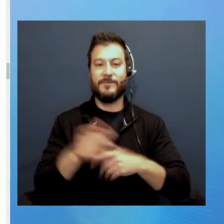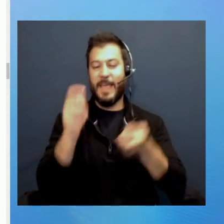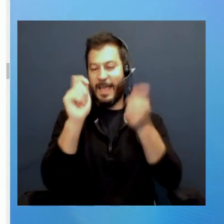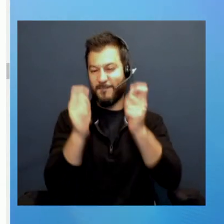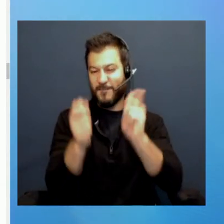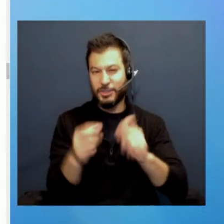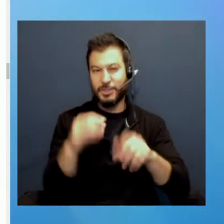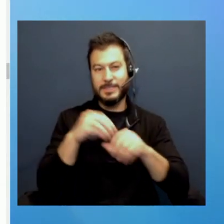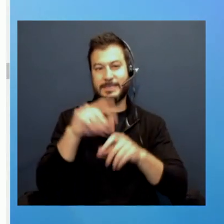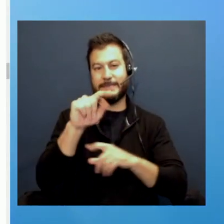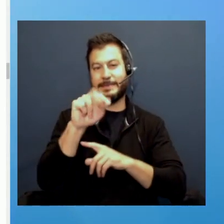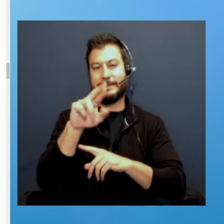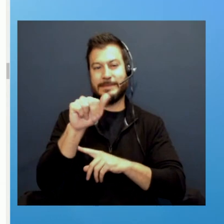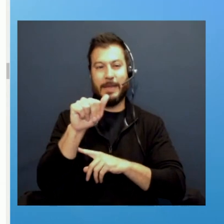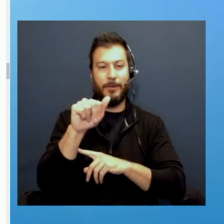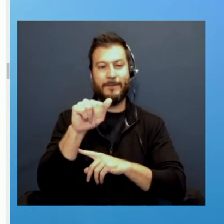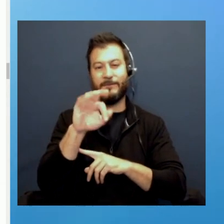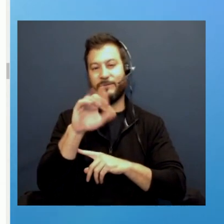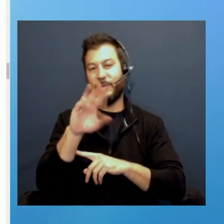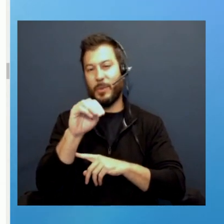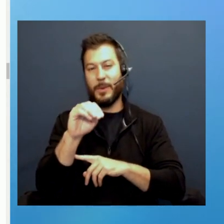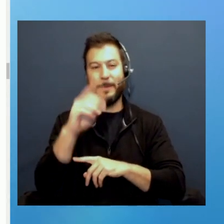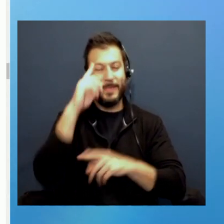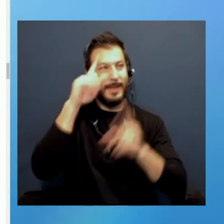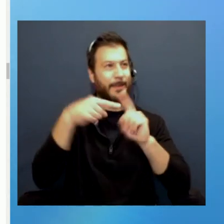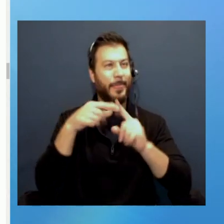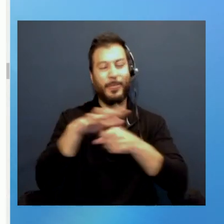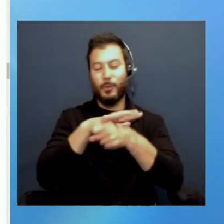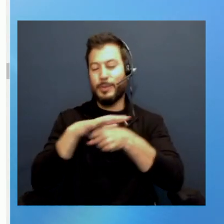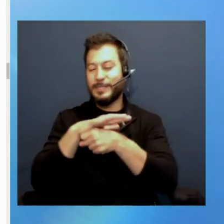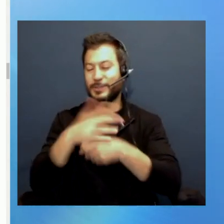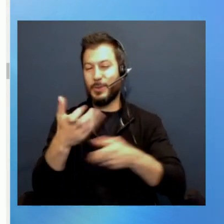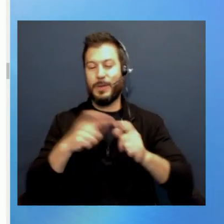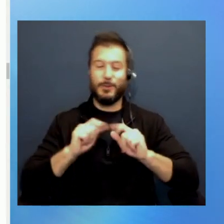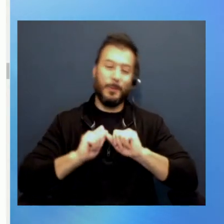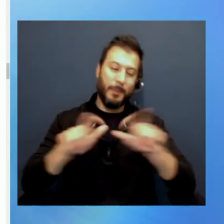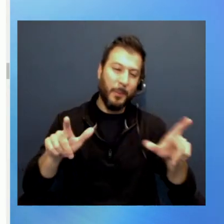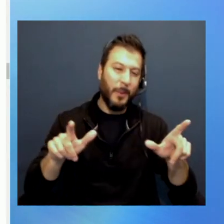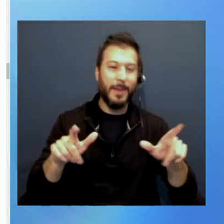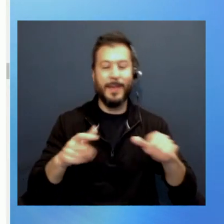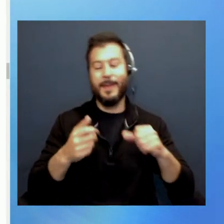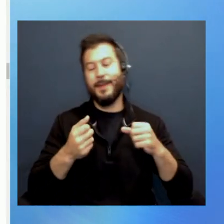Change some of the configuration in Terraform, think about the regions that you want to